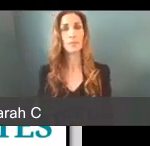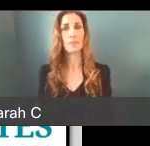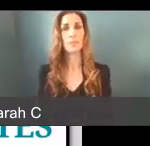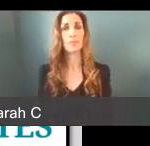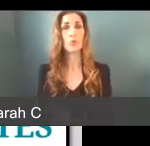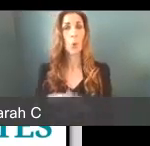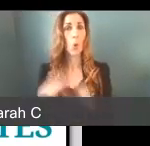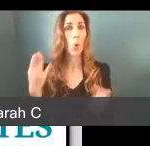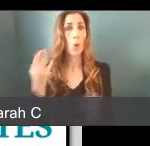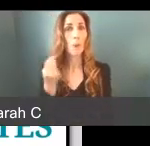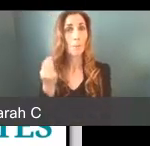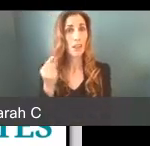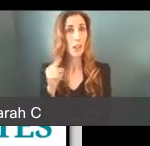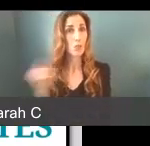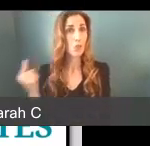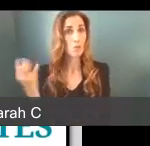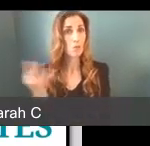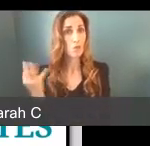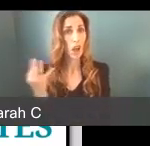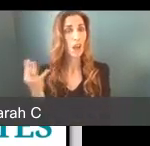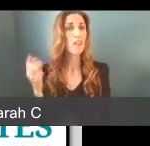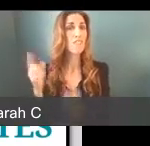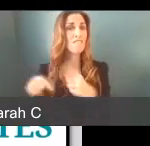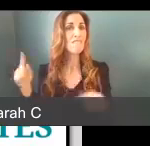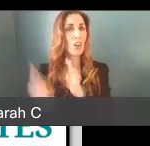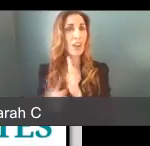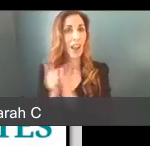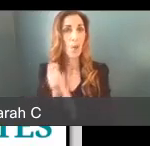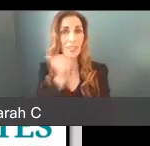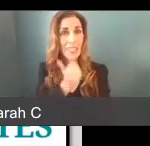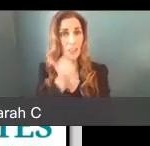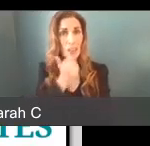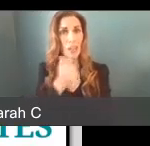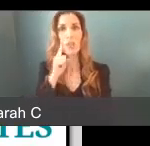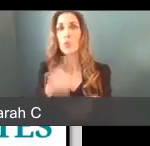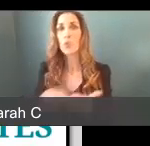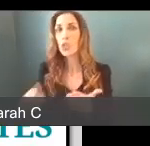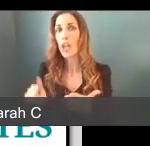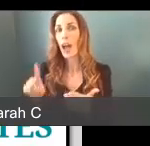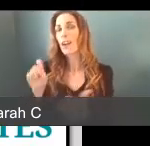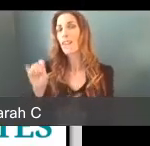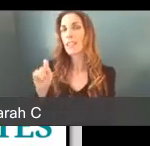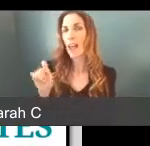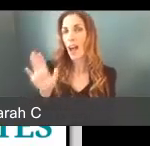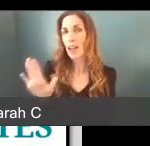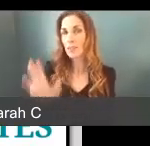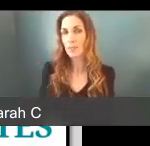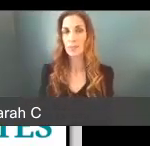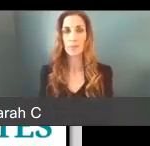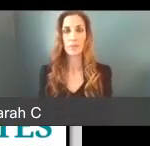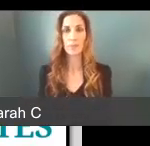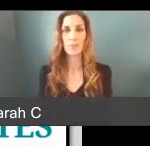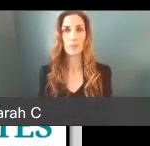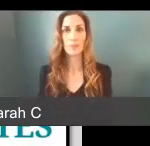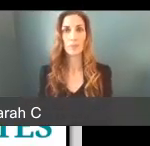through Friday for varying hours each day, so be sure to check the site. As a reminder, these are no